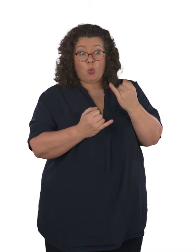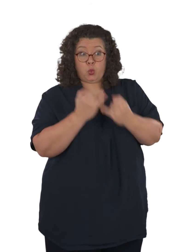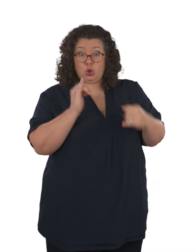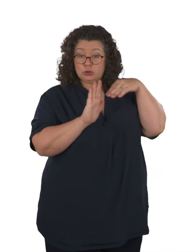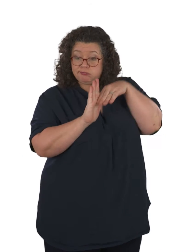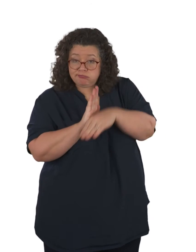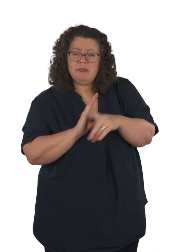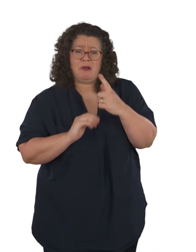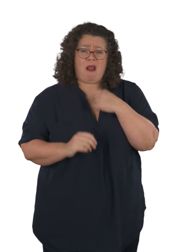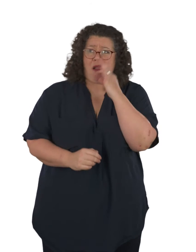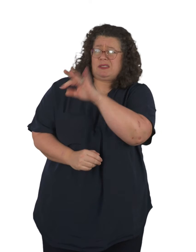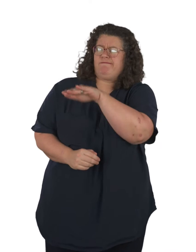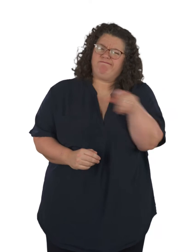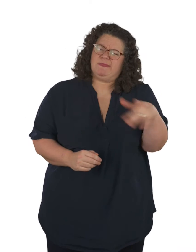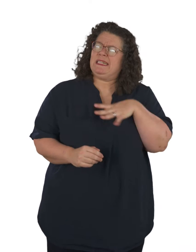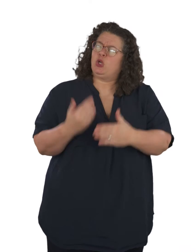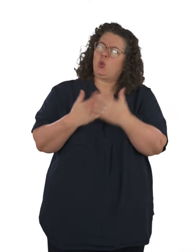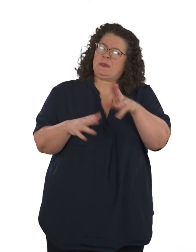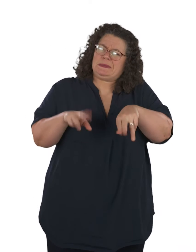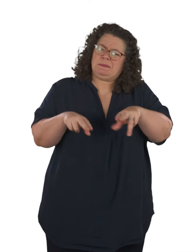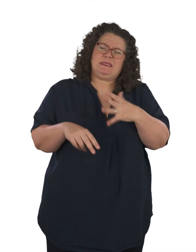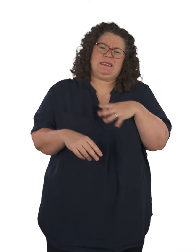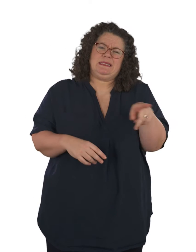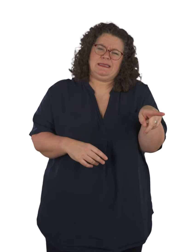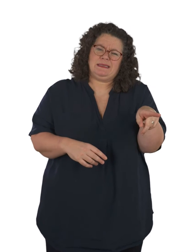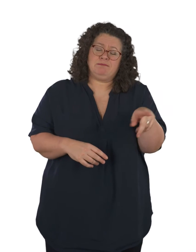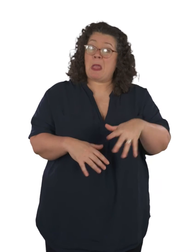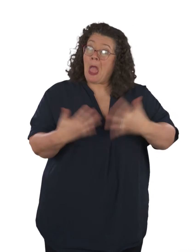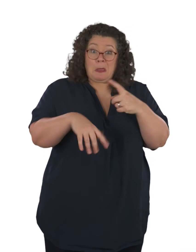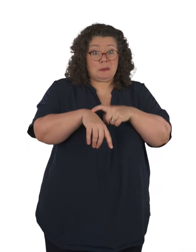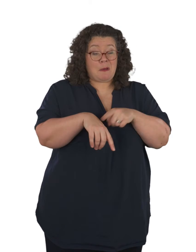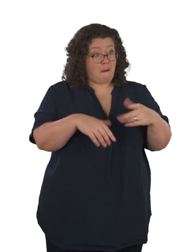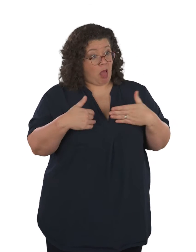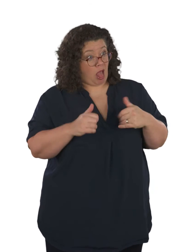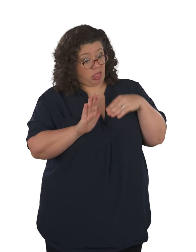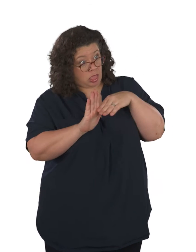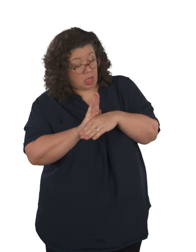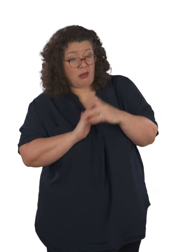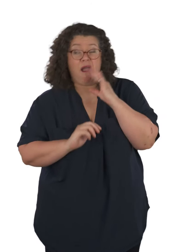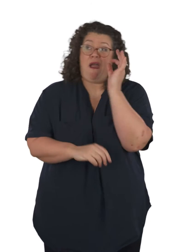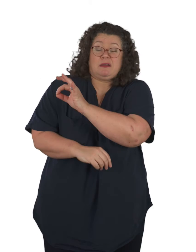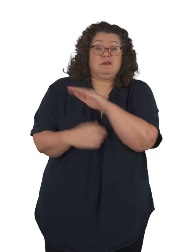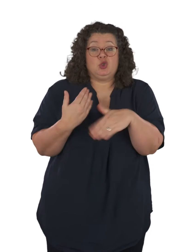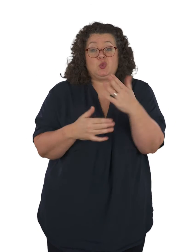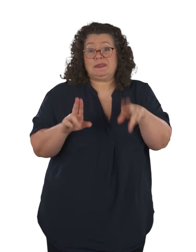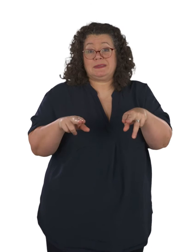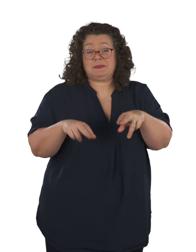If the person's health gets worse, you can ask for a new assessment. This can happen anytime that person's health gets worse.